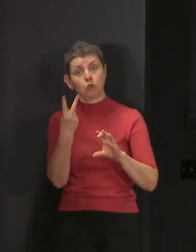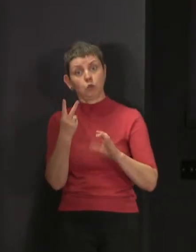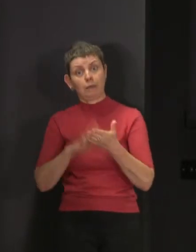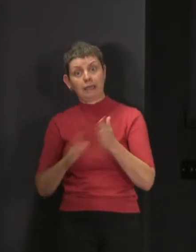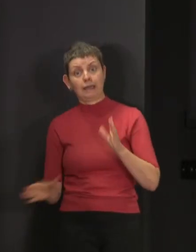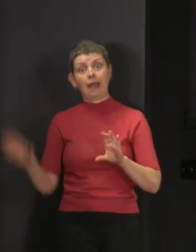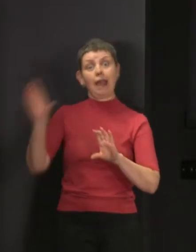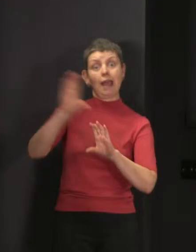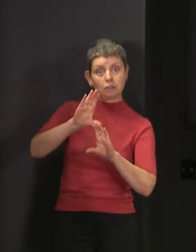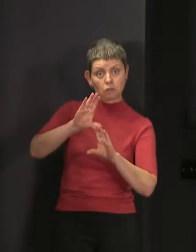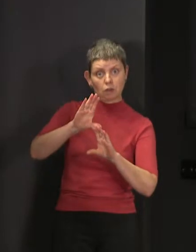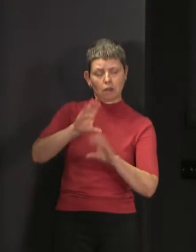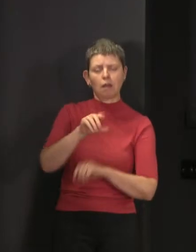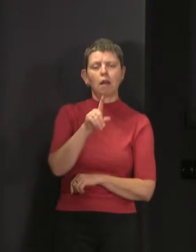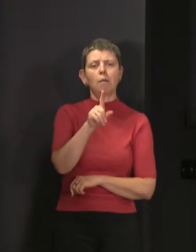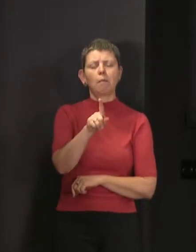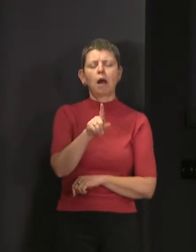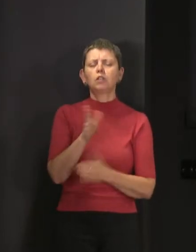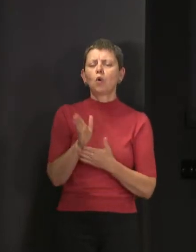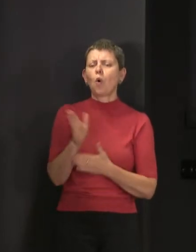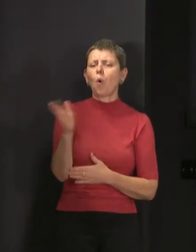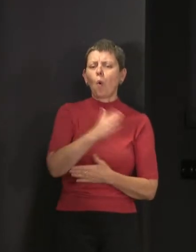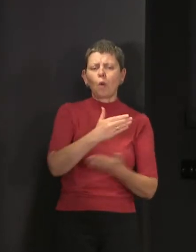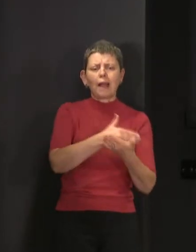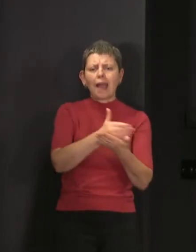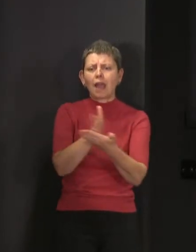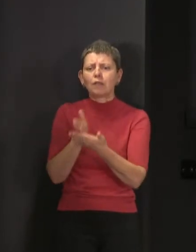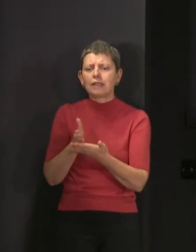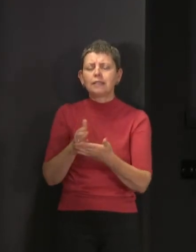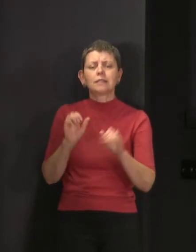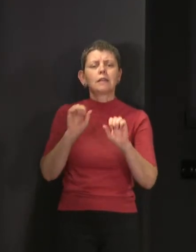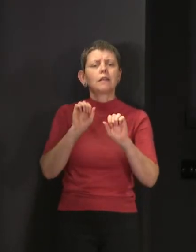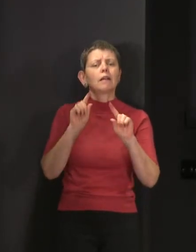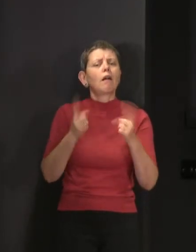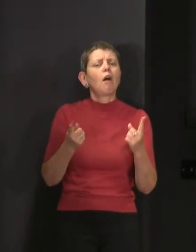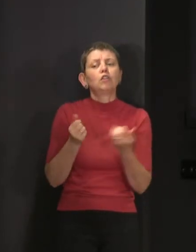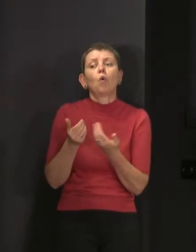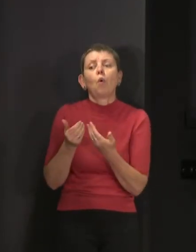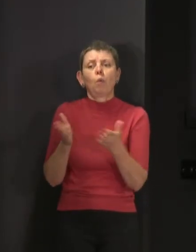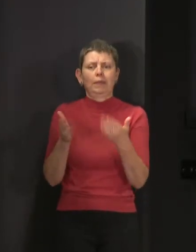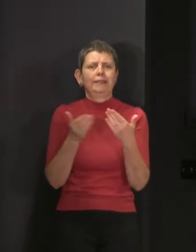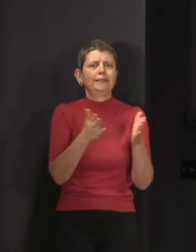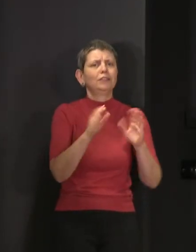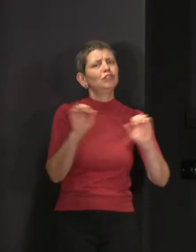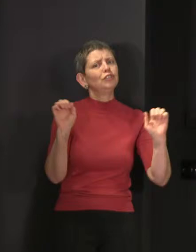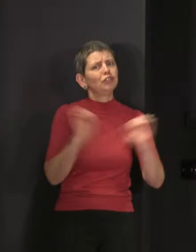aware that not all sectors are yet able to make that same progress that is why